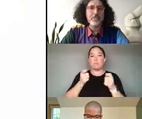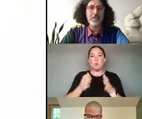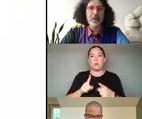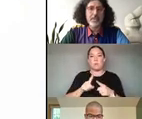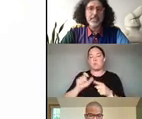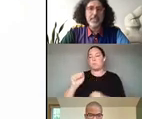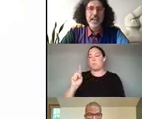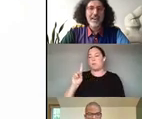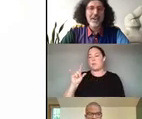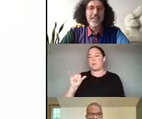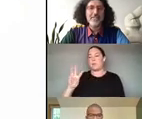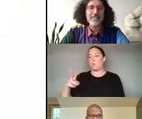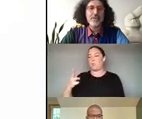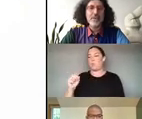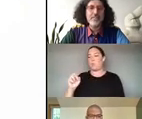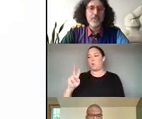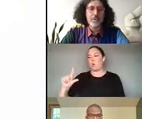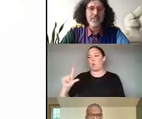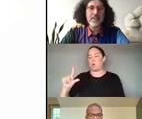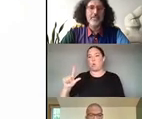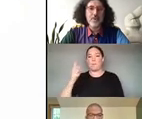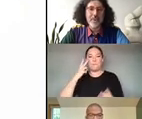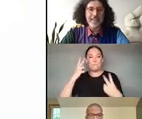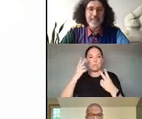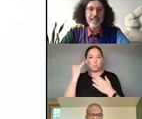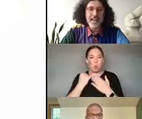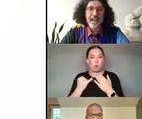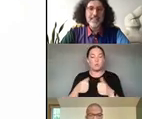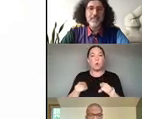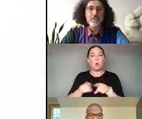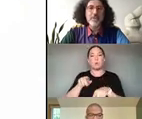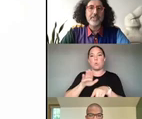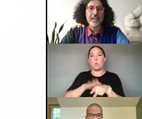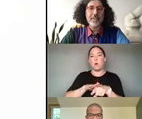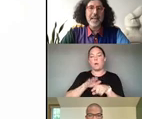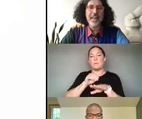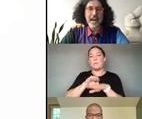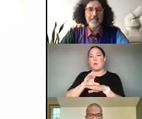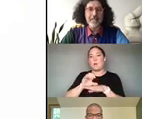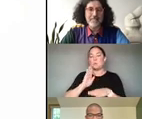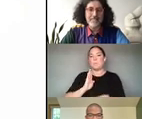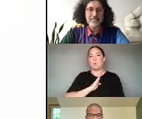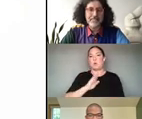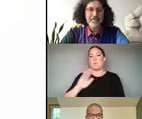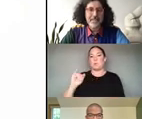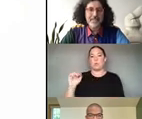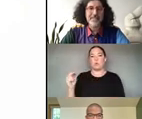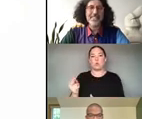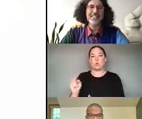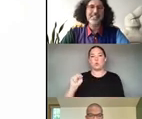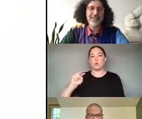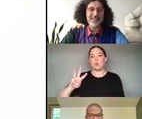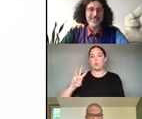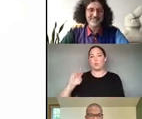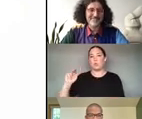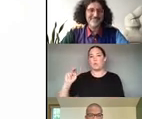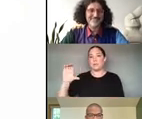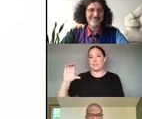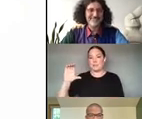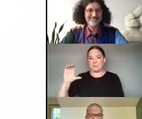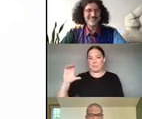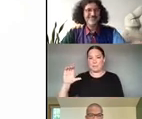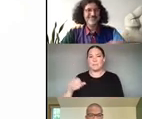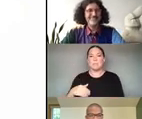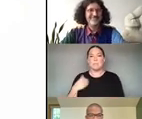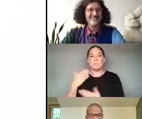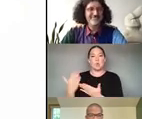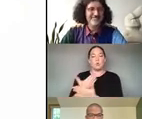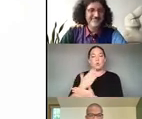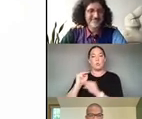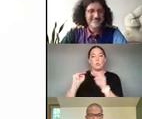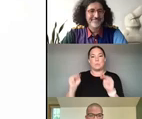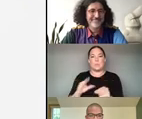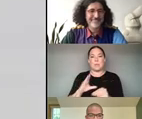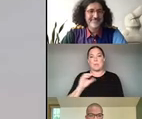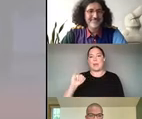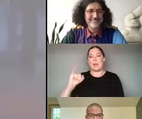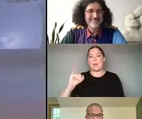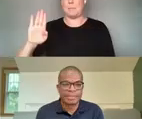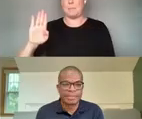ARTS AND ON THE ADVISORY BOARDS OF NEW INC, AT THE NEW MUSEUM, AND IBM. SO LET'S GET STARTED